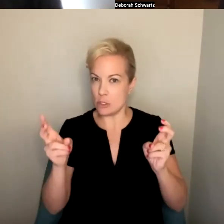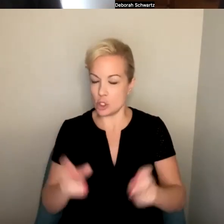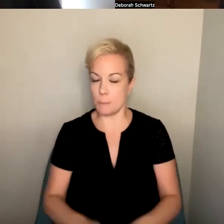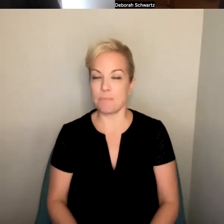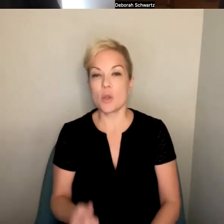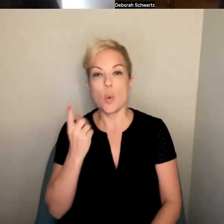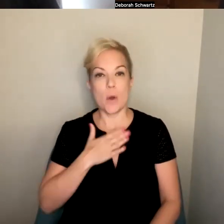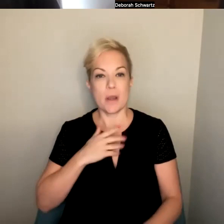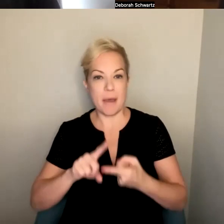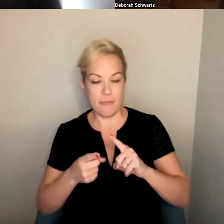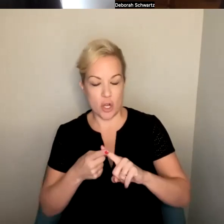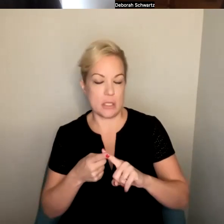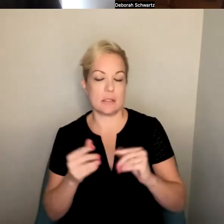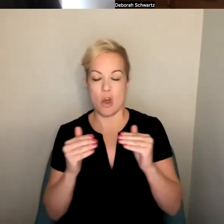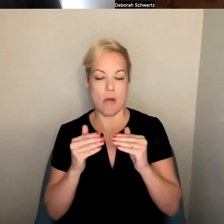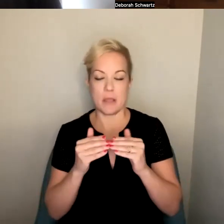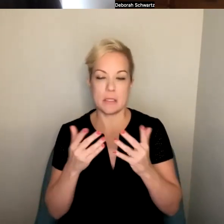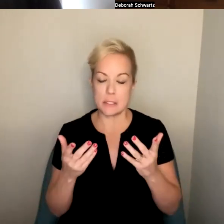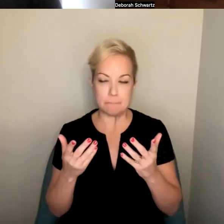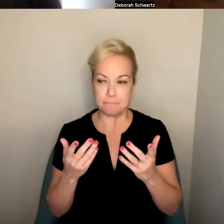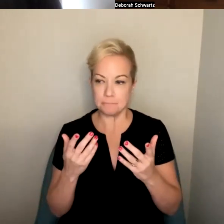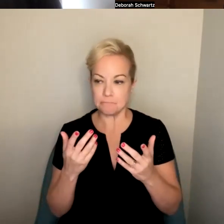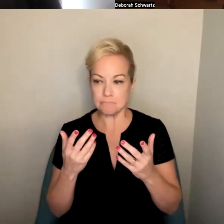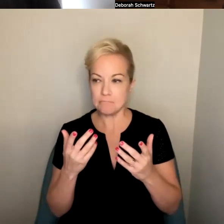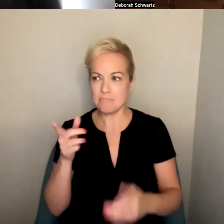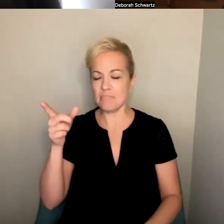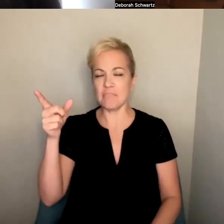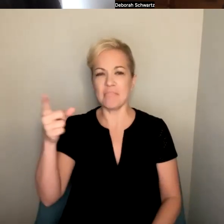Philosophical Society, he said you know these are open to anybody, how do we get this information